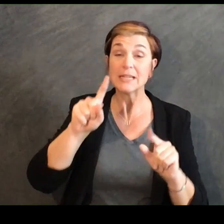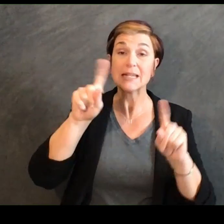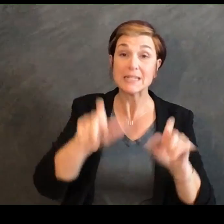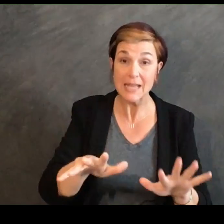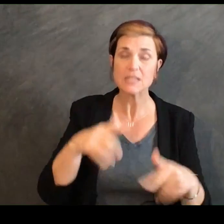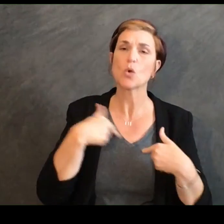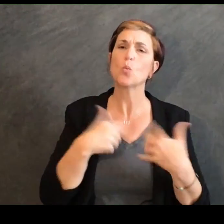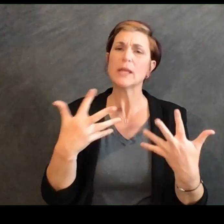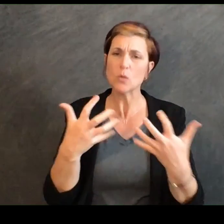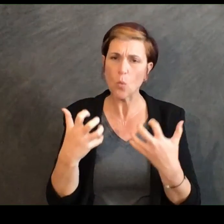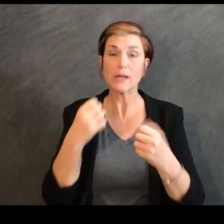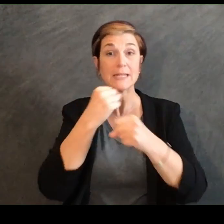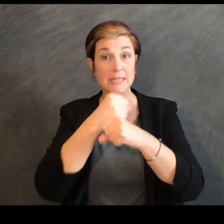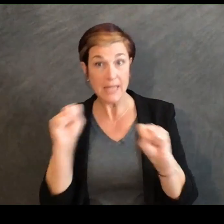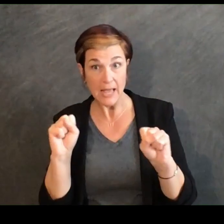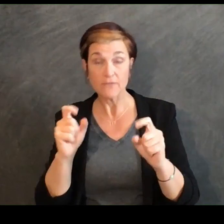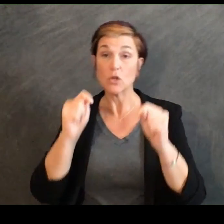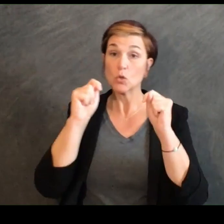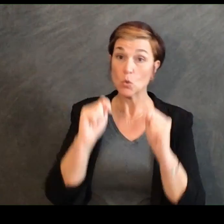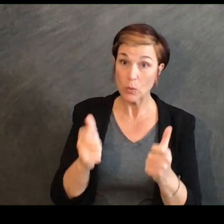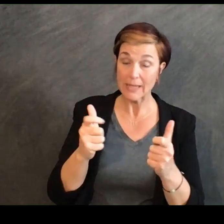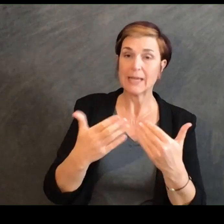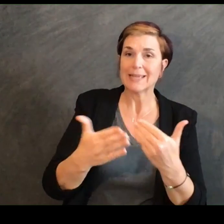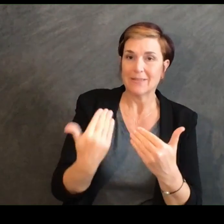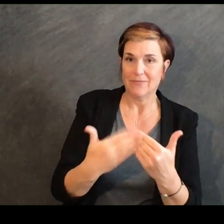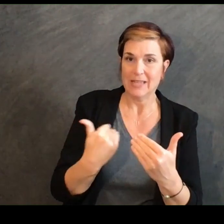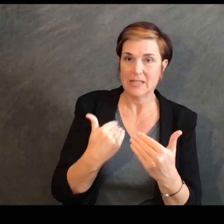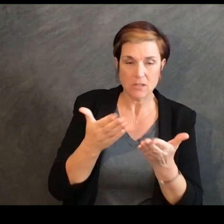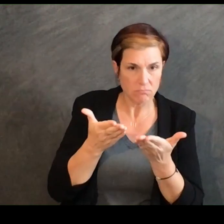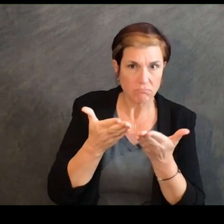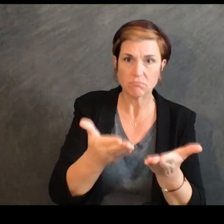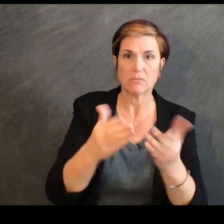and conveniently but don't want people to take a test if if